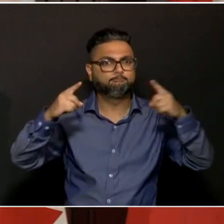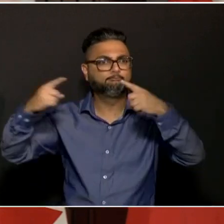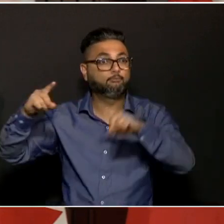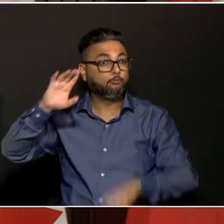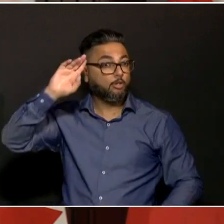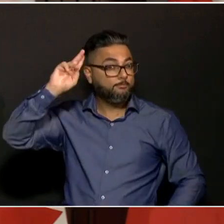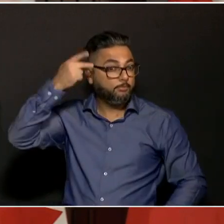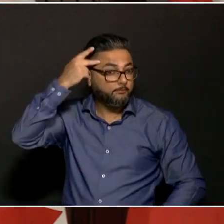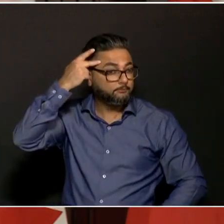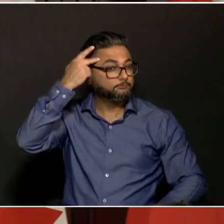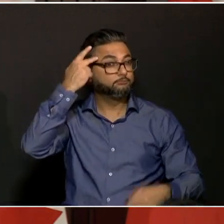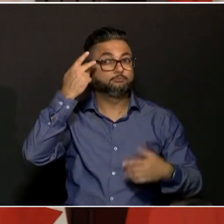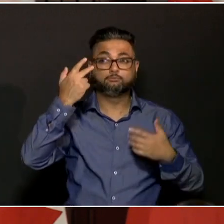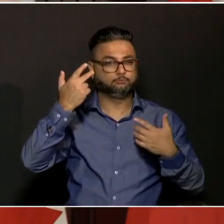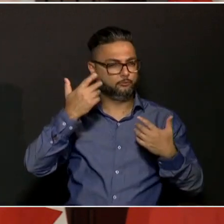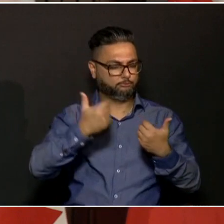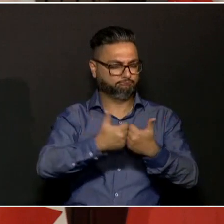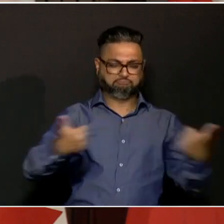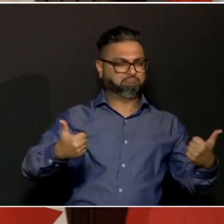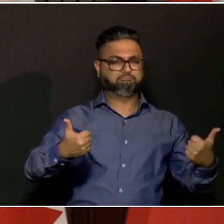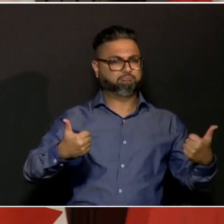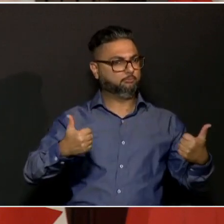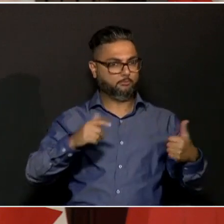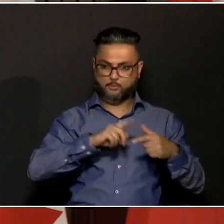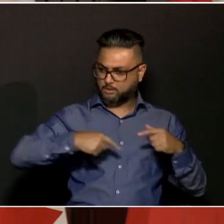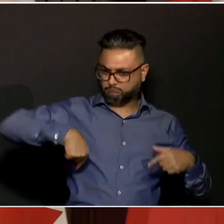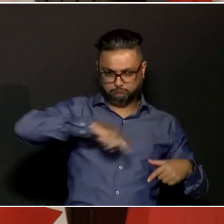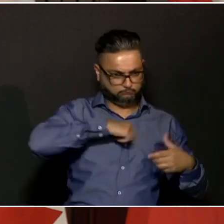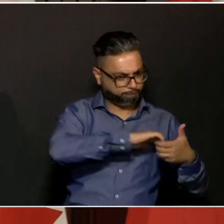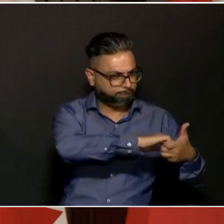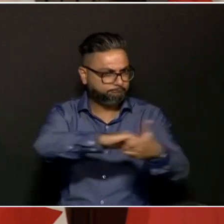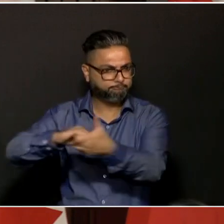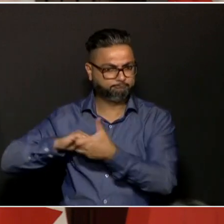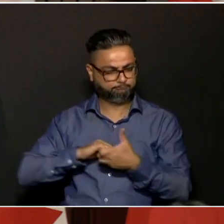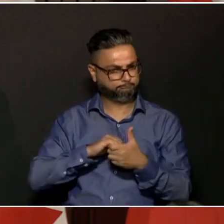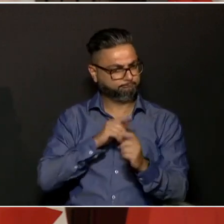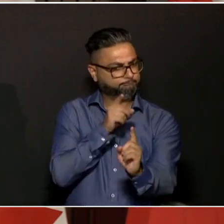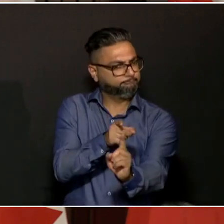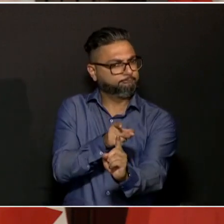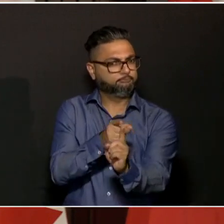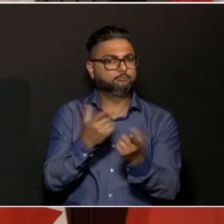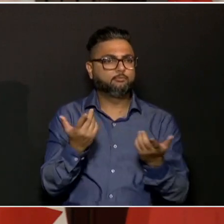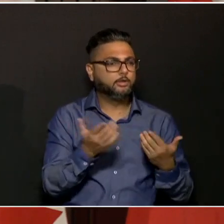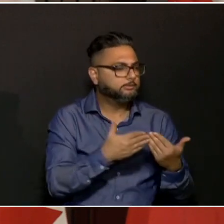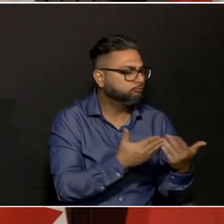when we put political stripes site is staggering and simple conversations